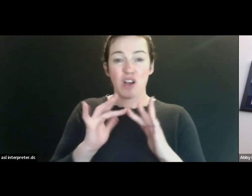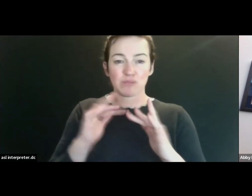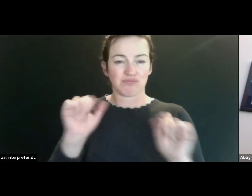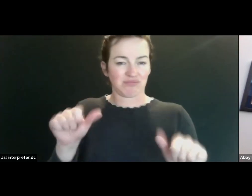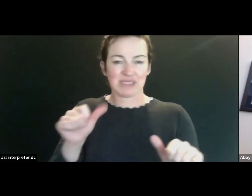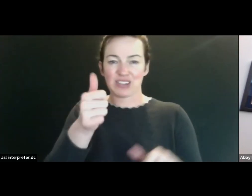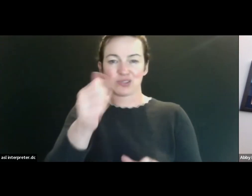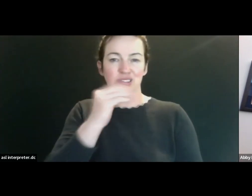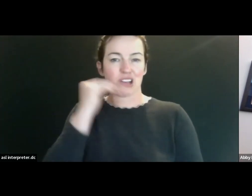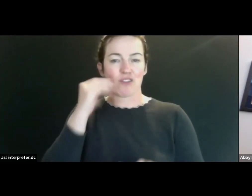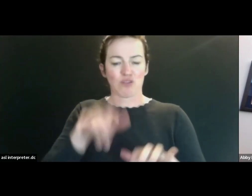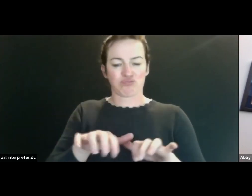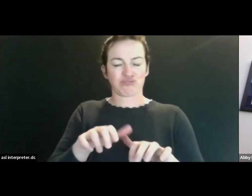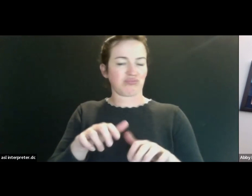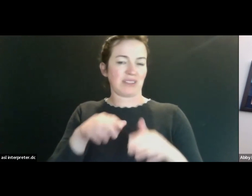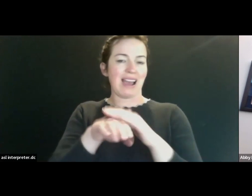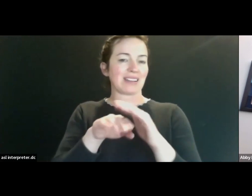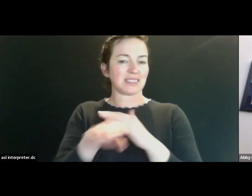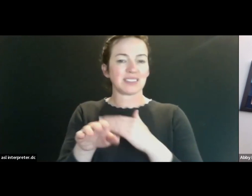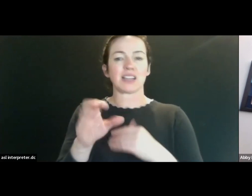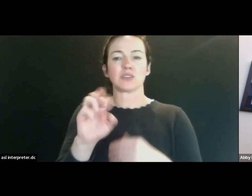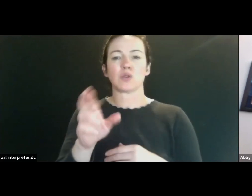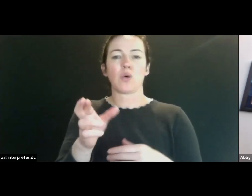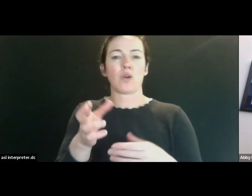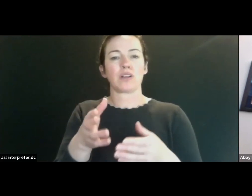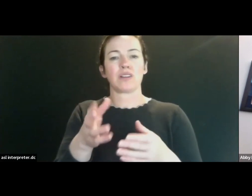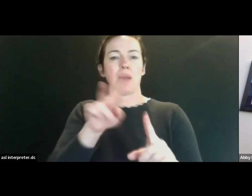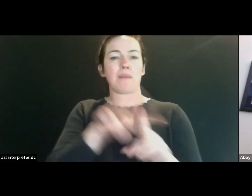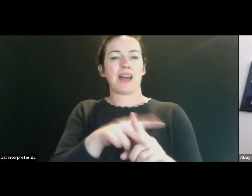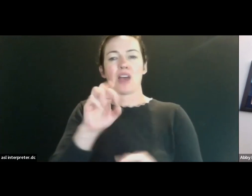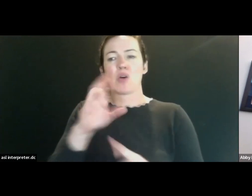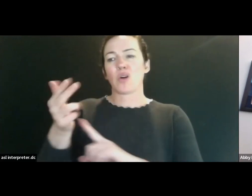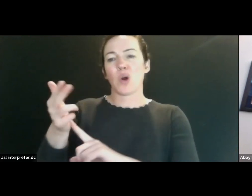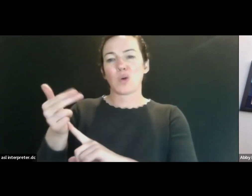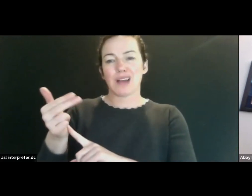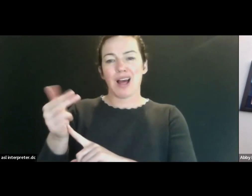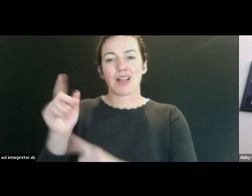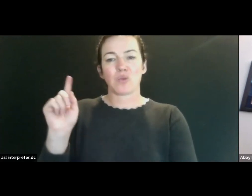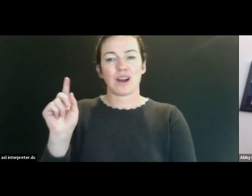your home or you can do it from where you’re…the hotel where you're evacuated from or whatnot,